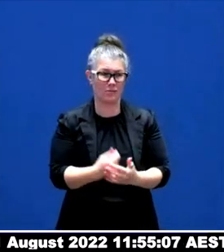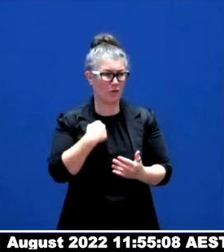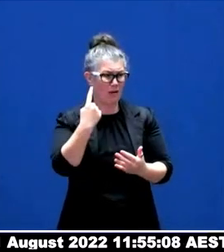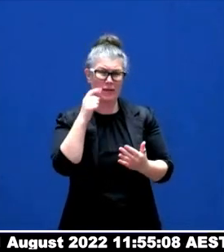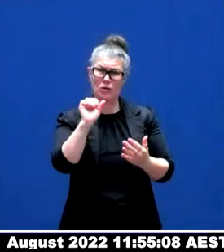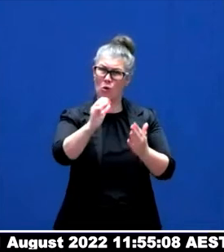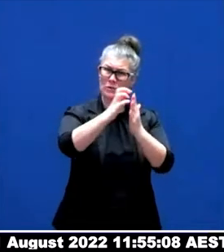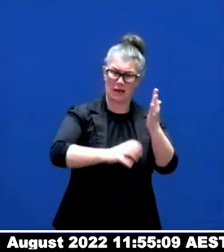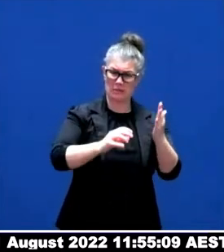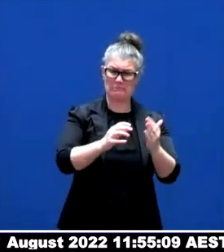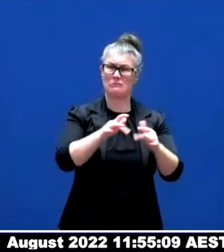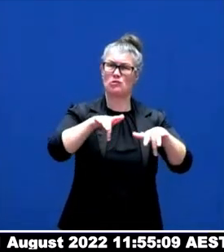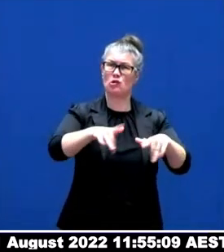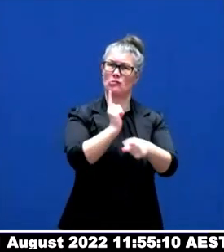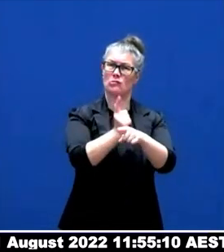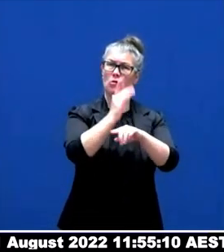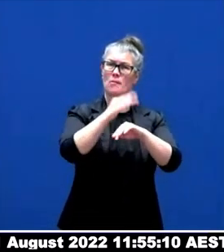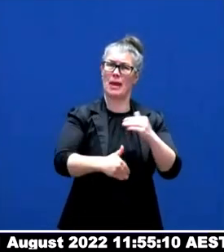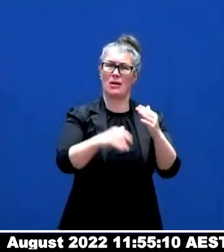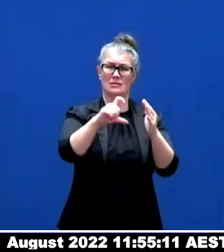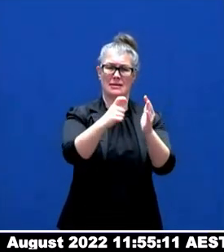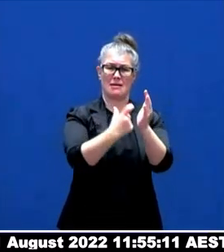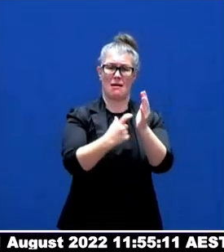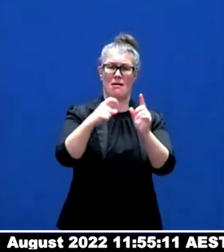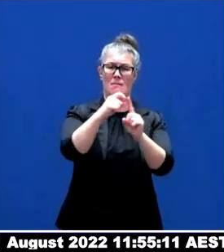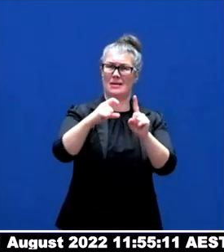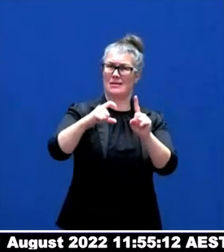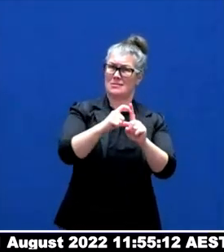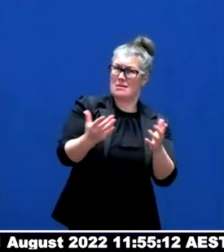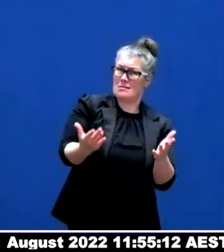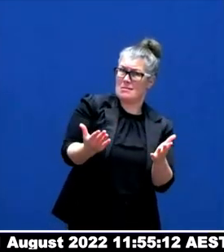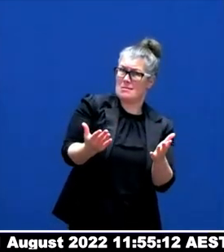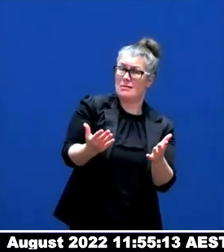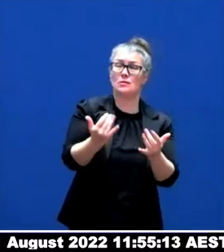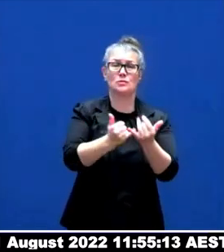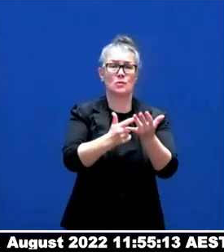Convention on Persons with Disabilities so how does that Convention and the rights in